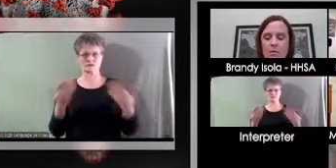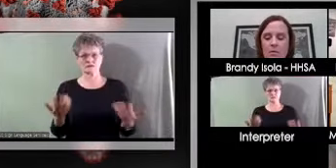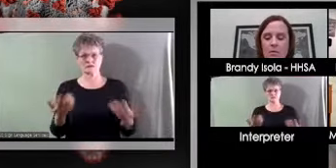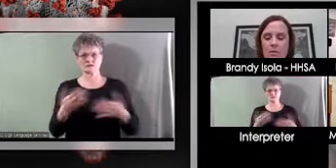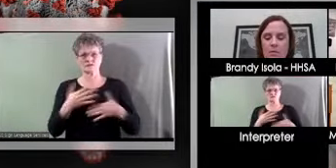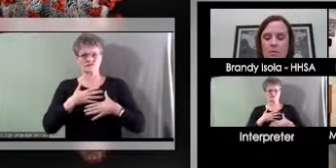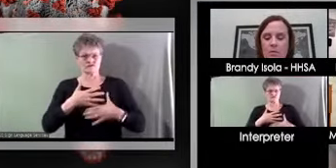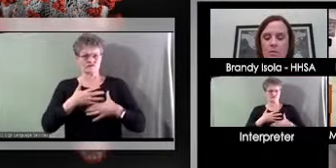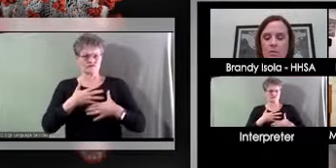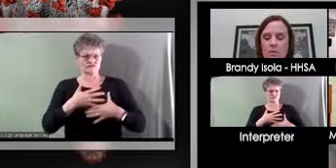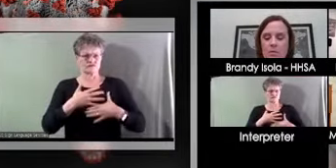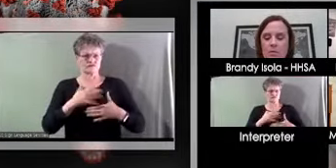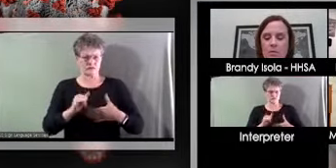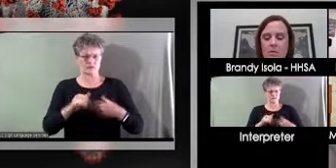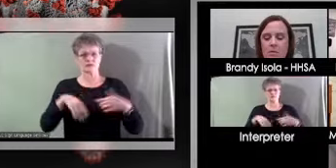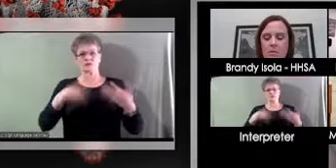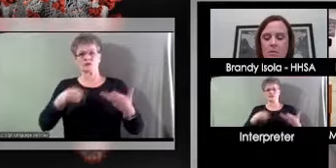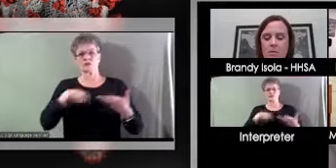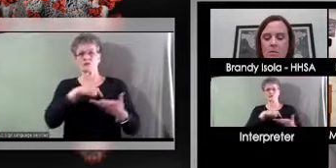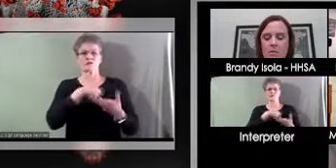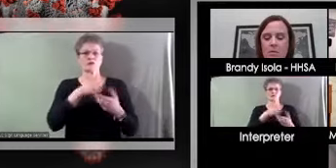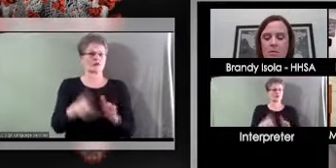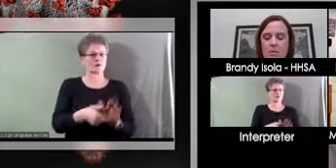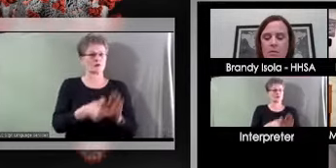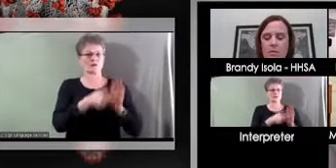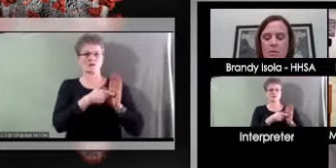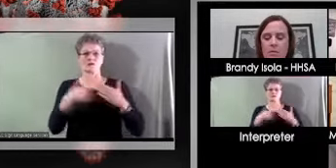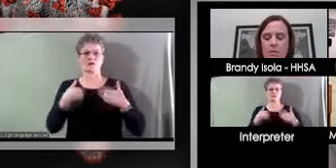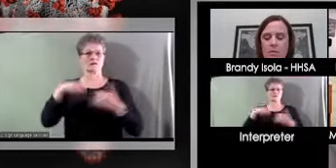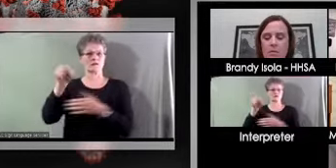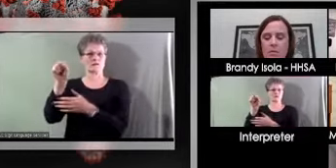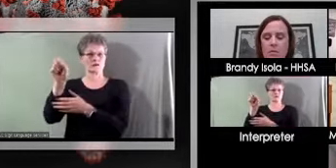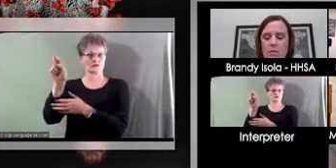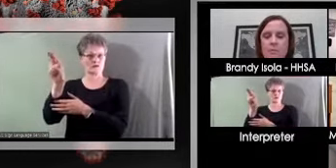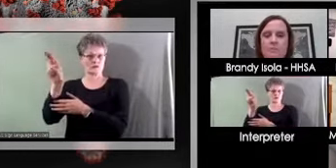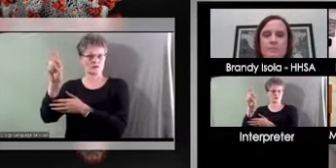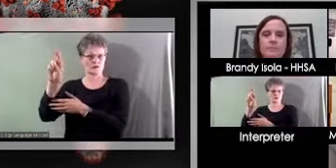required to have a surge plan and test that regularly. So we train and educate